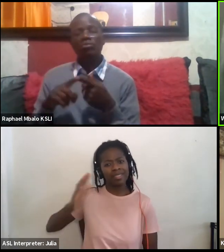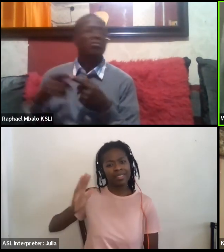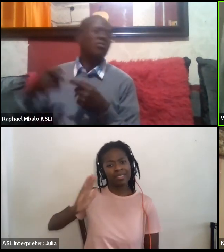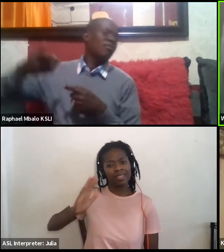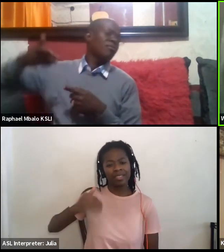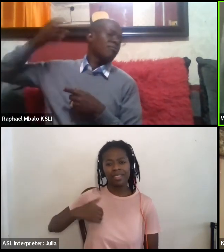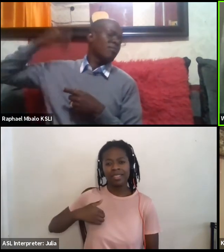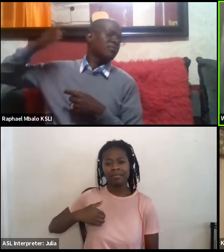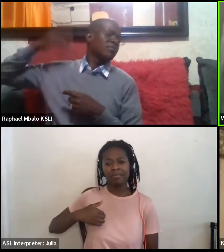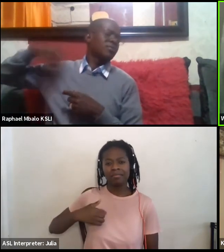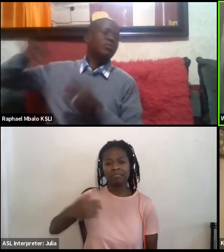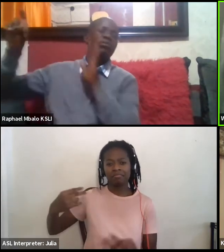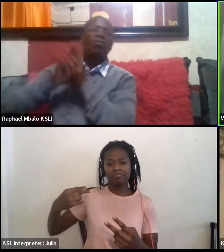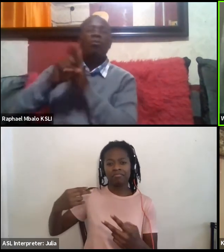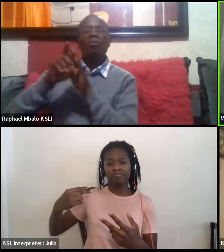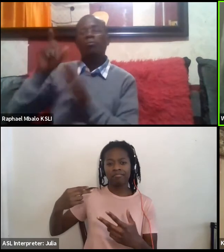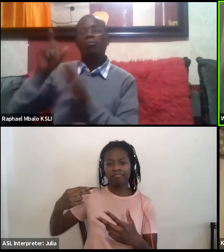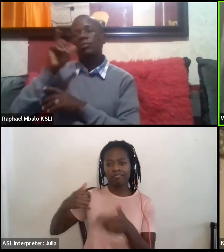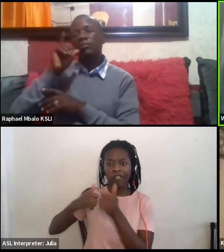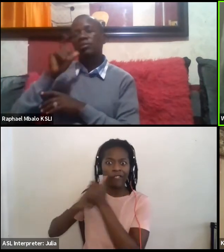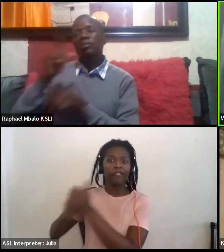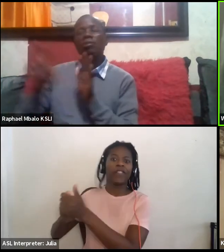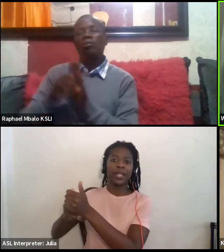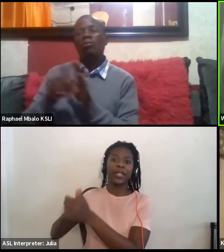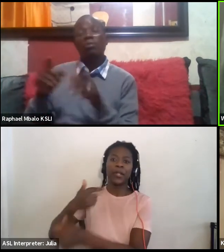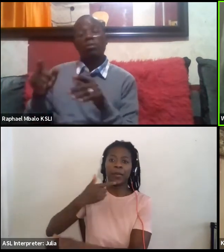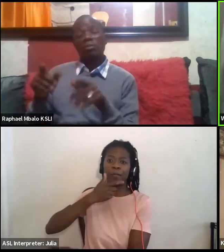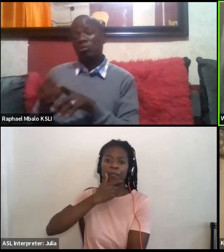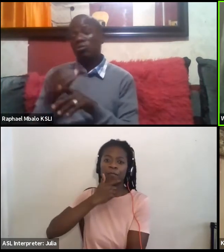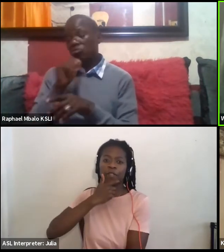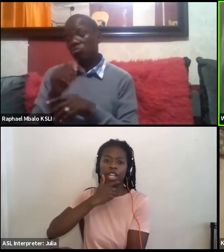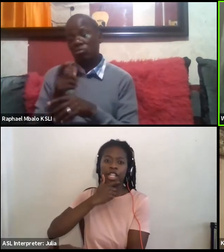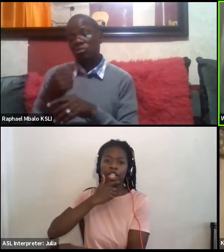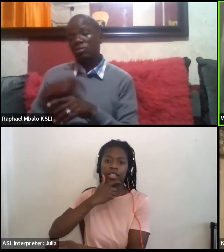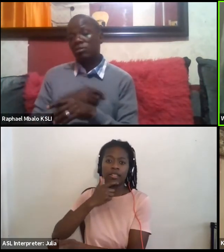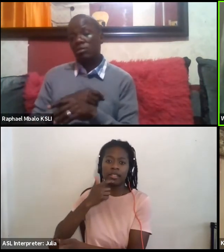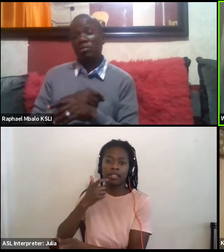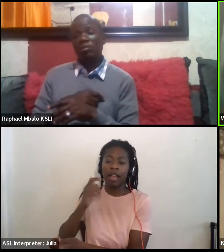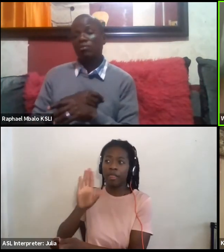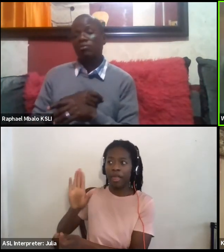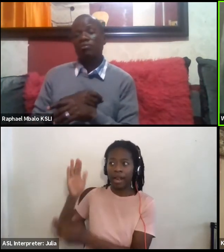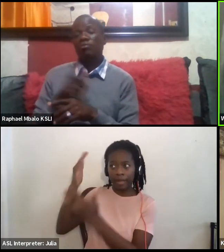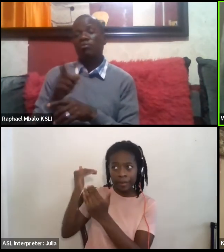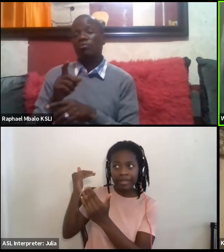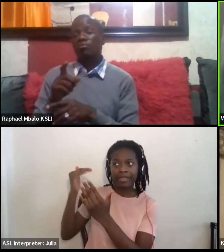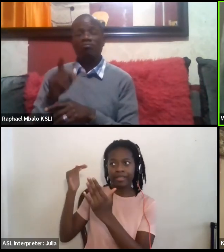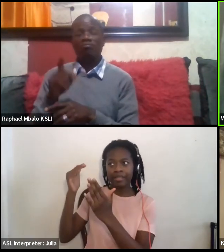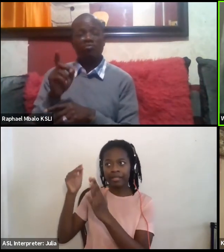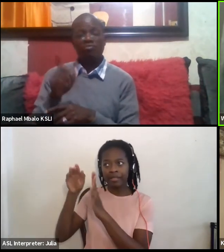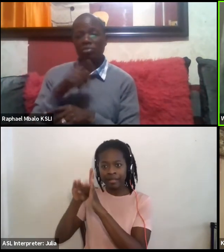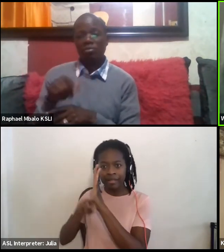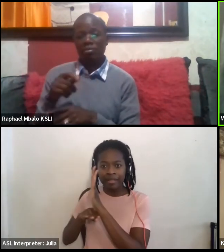not as a fault of ours, because we were colonized and our playwrights like Ngugi Wa Thiong'o were exiled